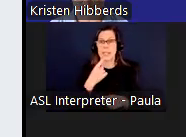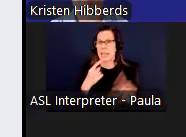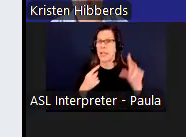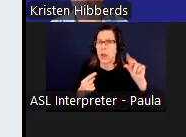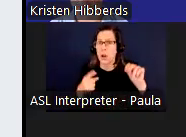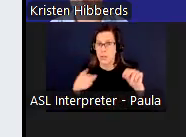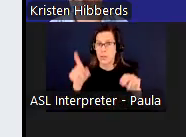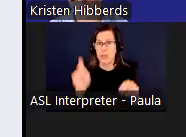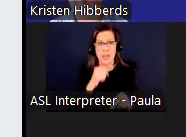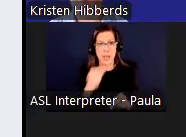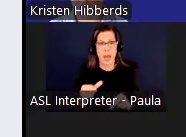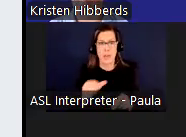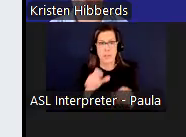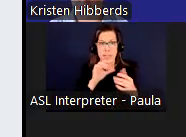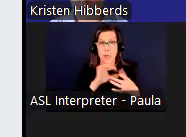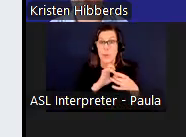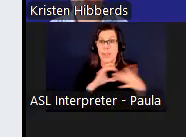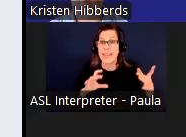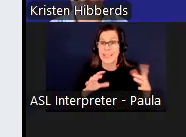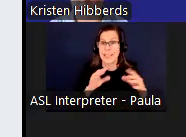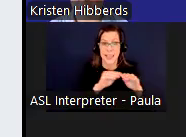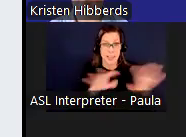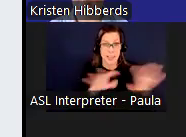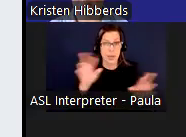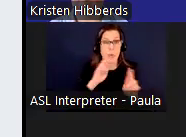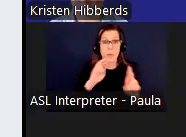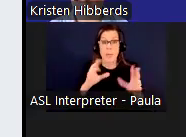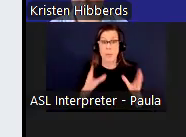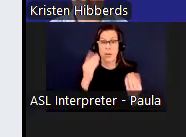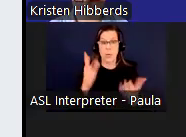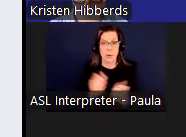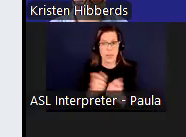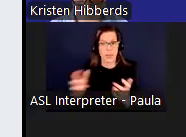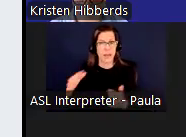you should not be releasing reporter information without the alleged victim's consent.